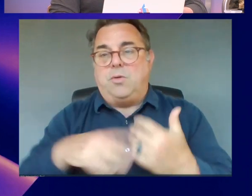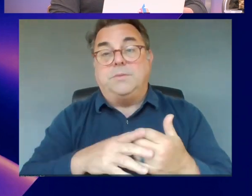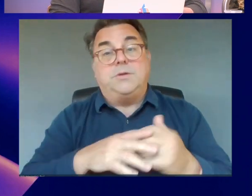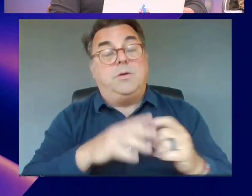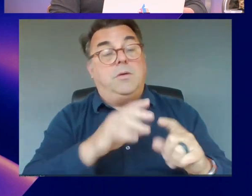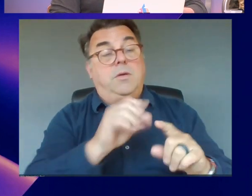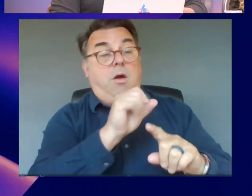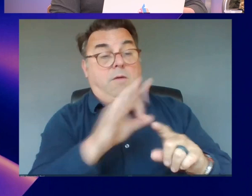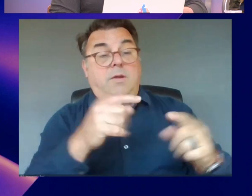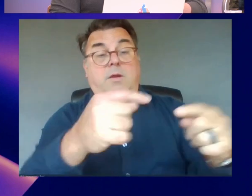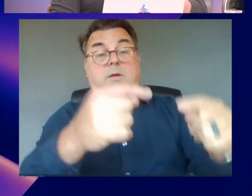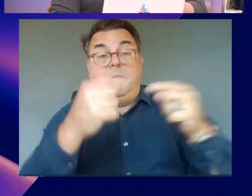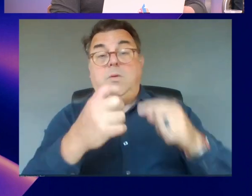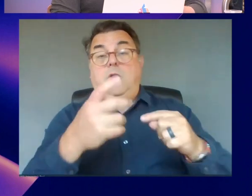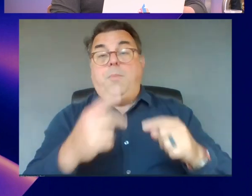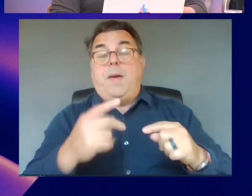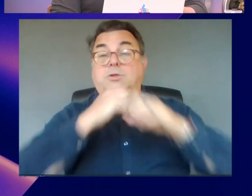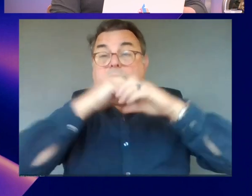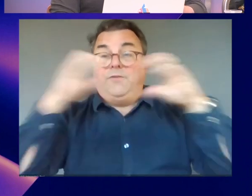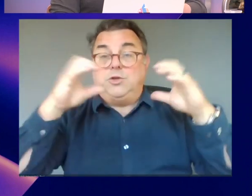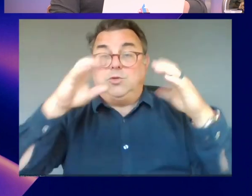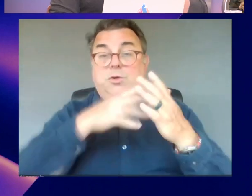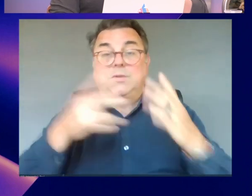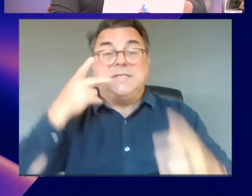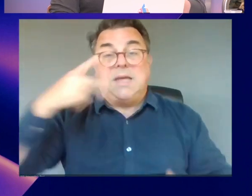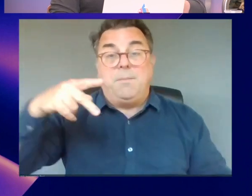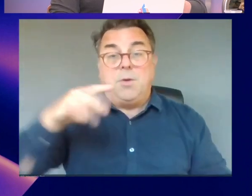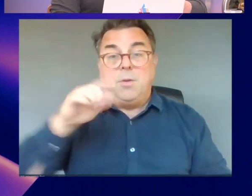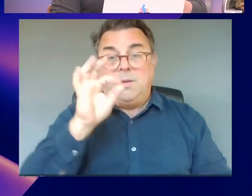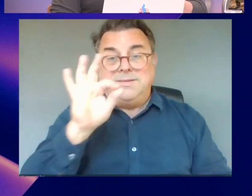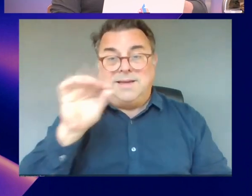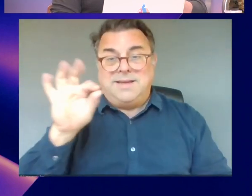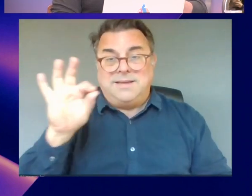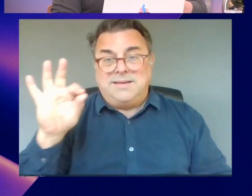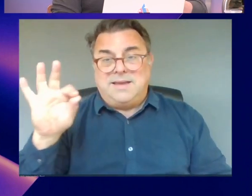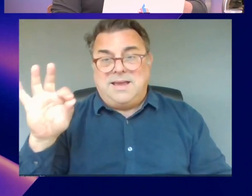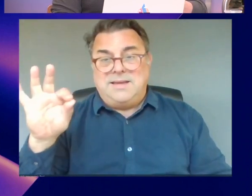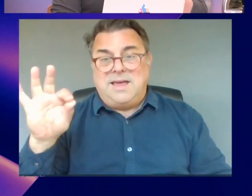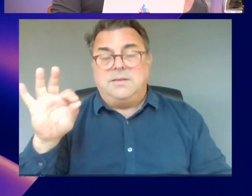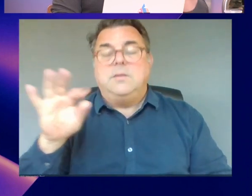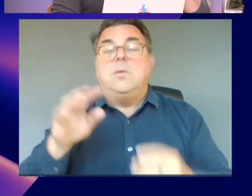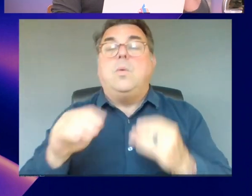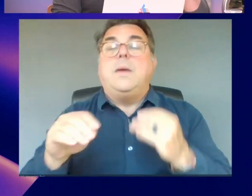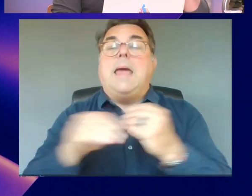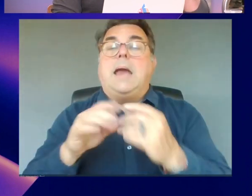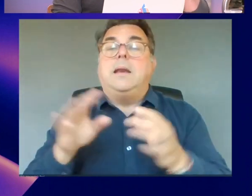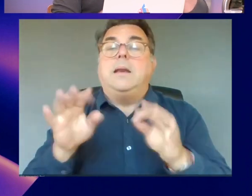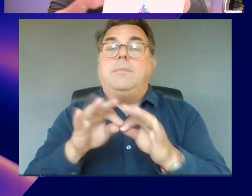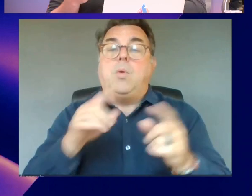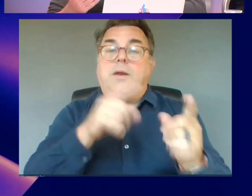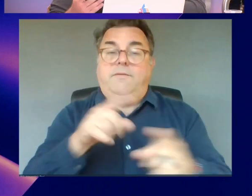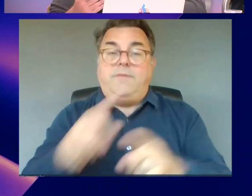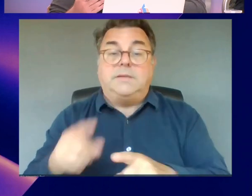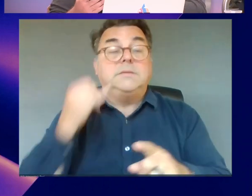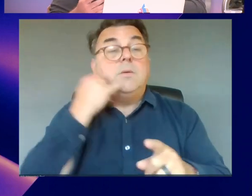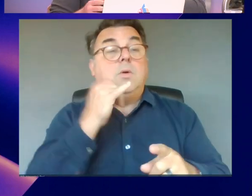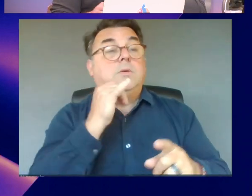into this visualization, you see the purple dots? But we added relevant events as well. So if a certain event happen, a code deployment